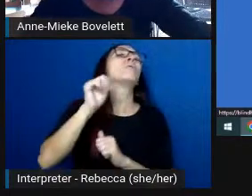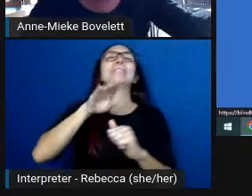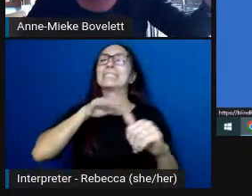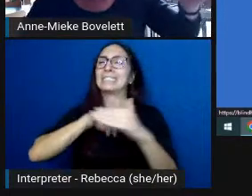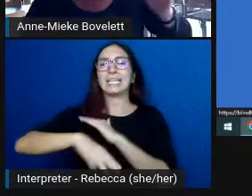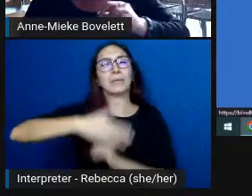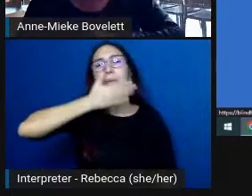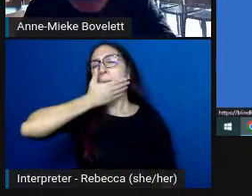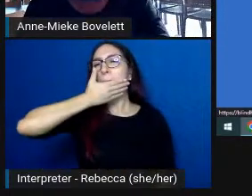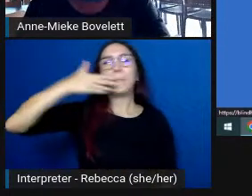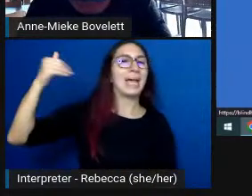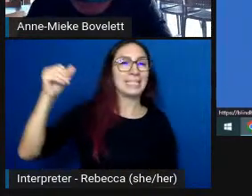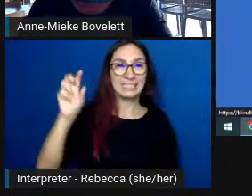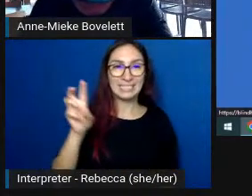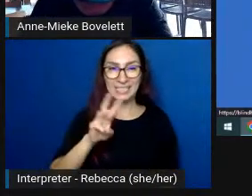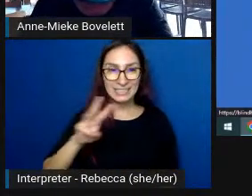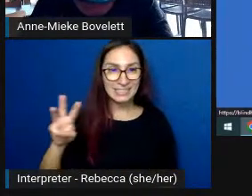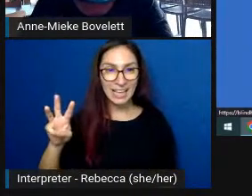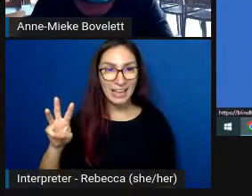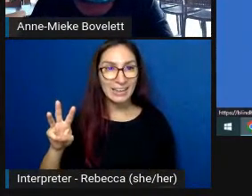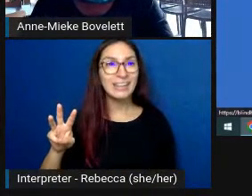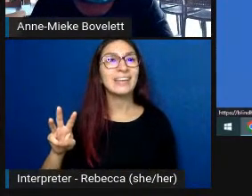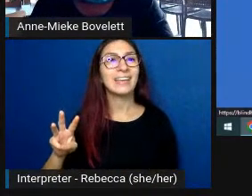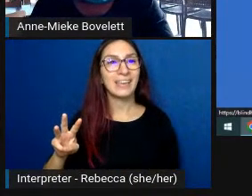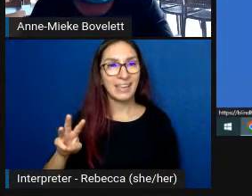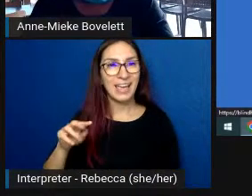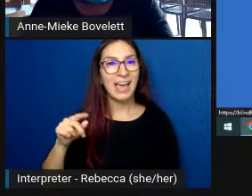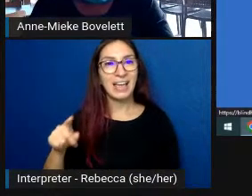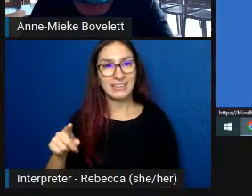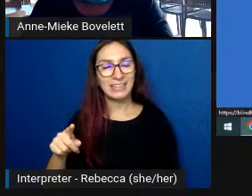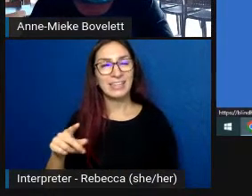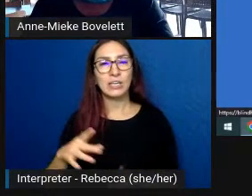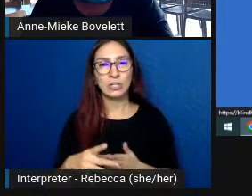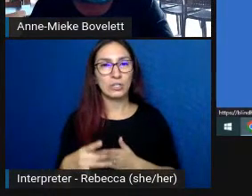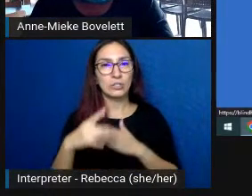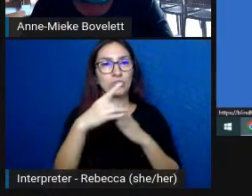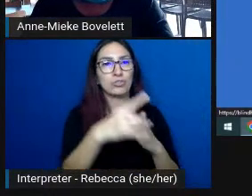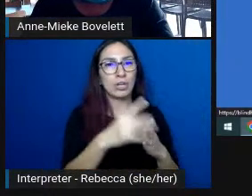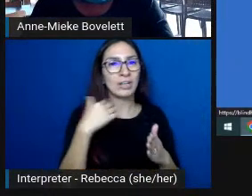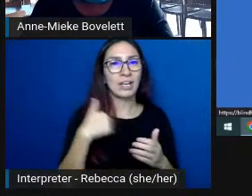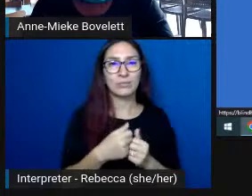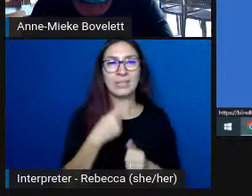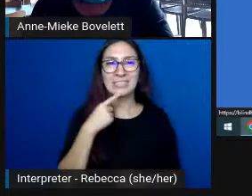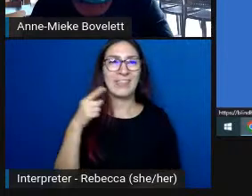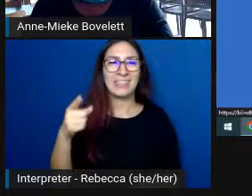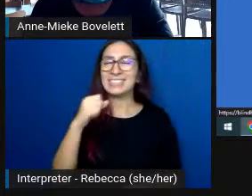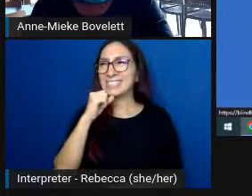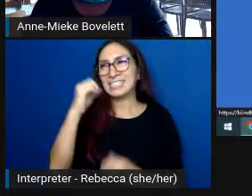Is not for us but I thought it was so interesting. Because the czar asked if we wanted to see the most accessible best site?